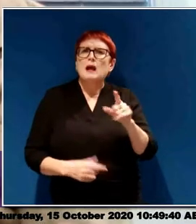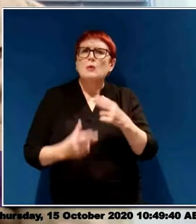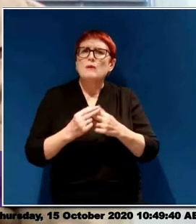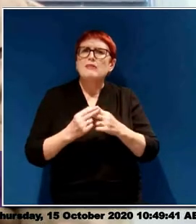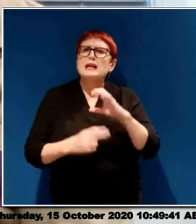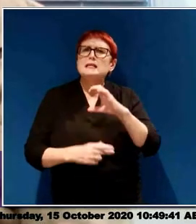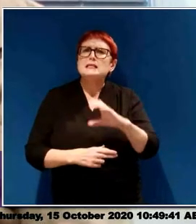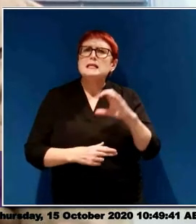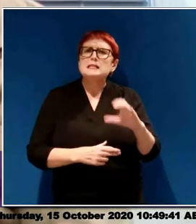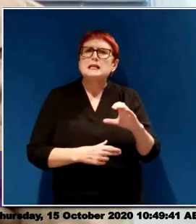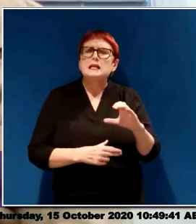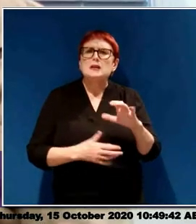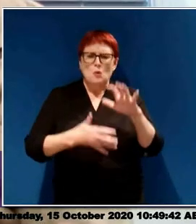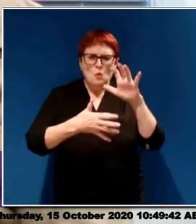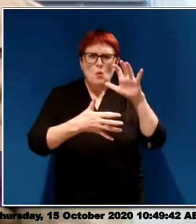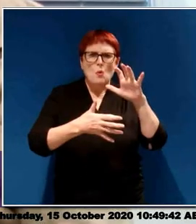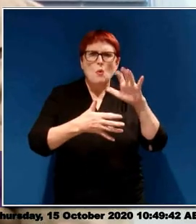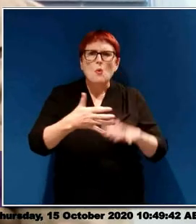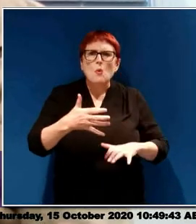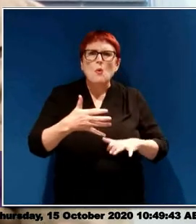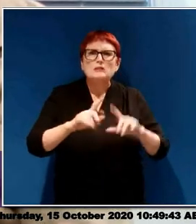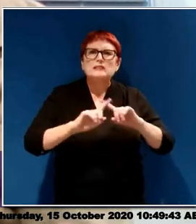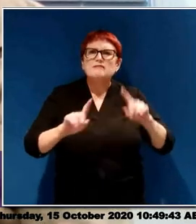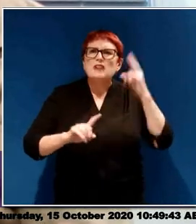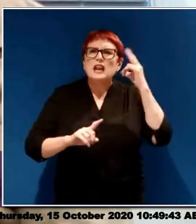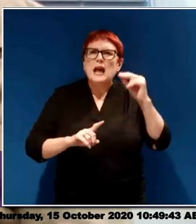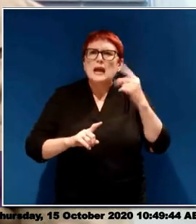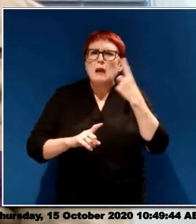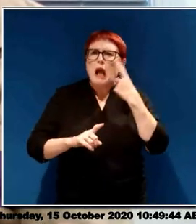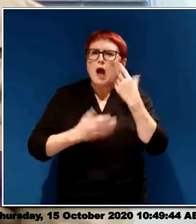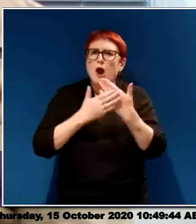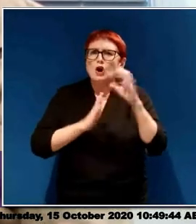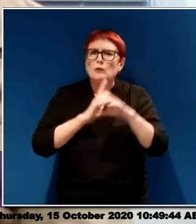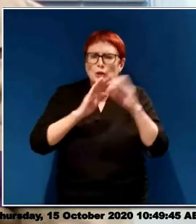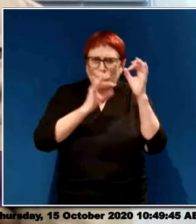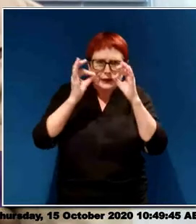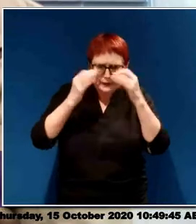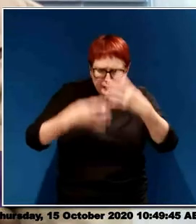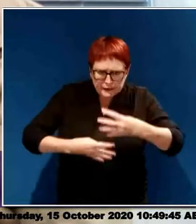didn't know anybody, so the Minister for Education, the Minister for